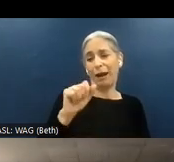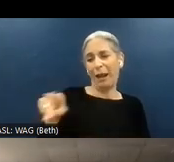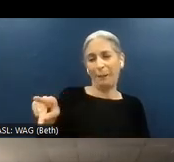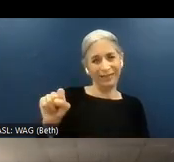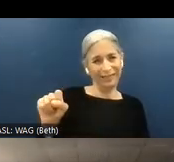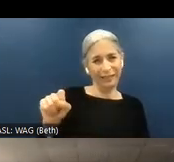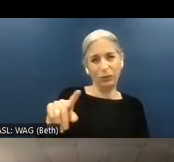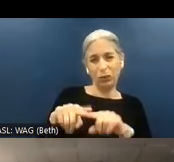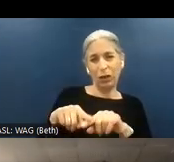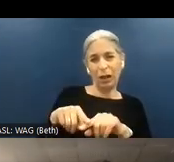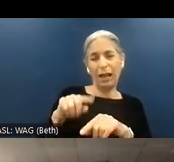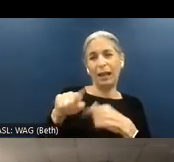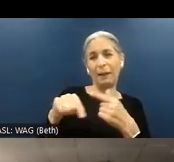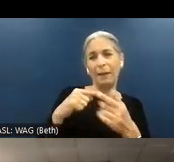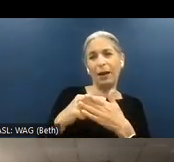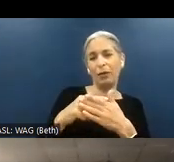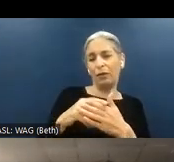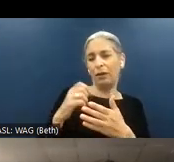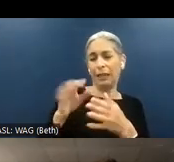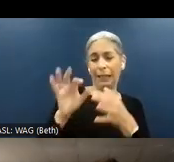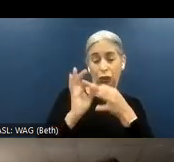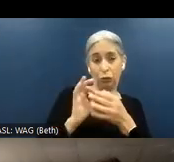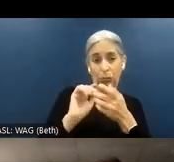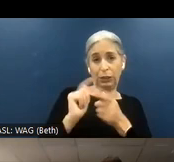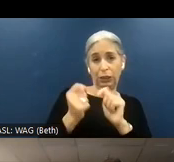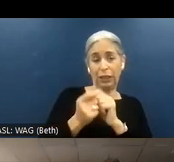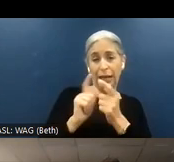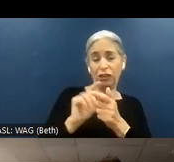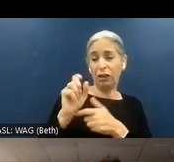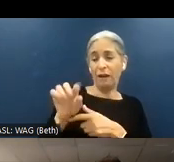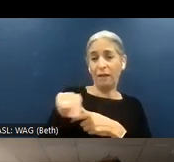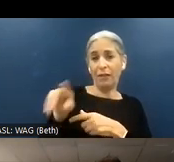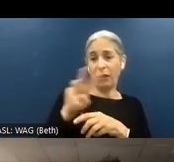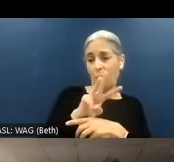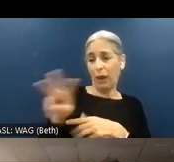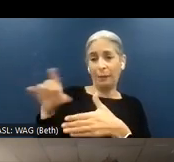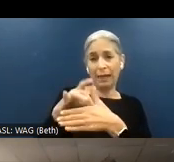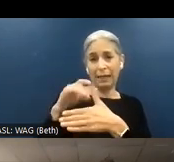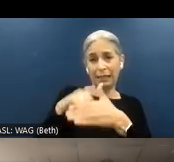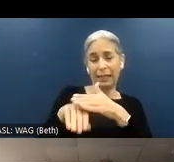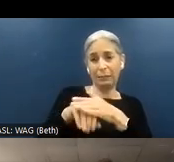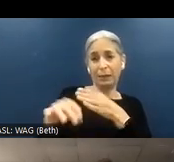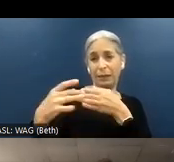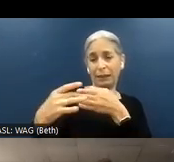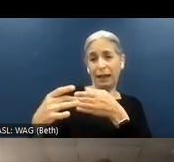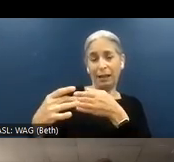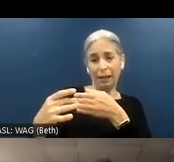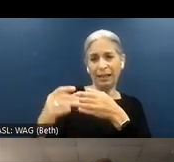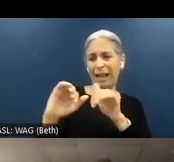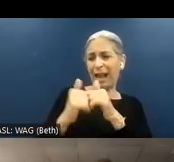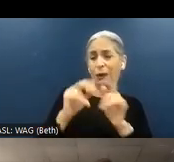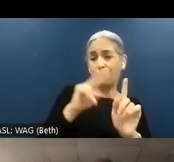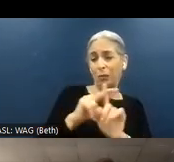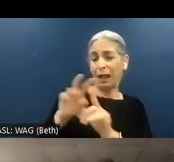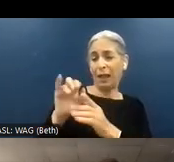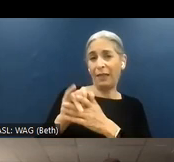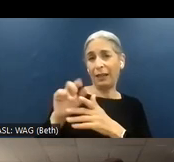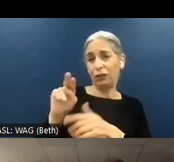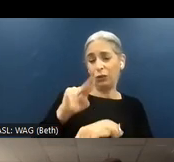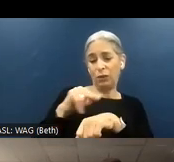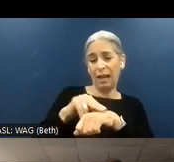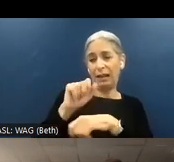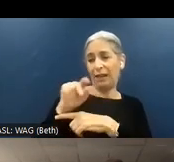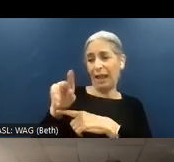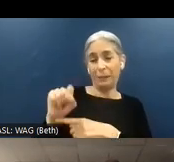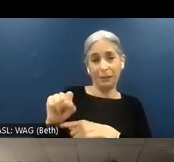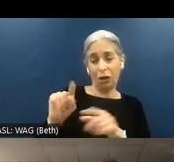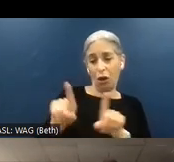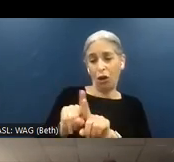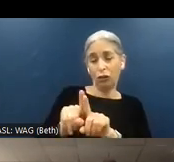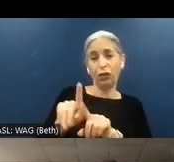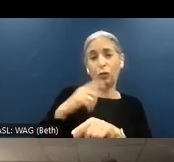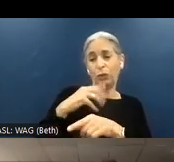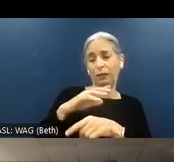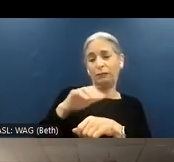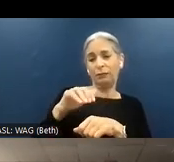on the official way on how to apply it to native apps. Plus we implemented a set of